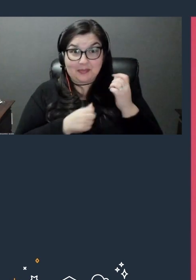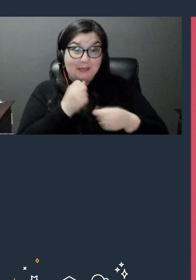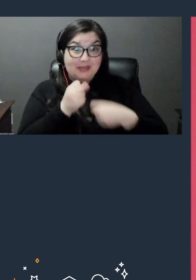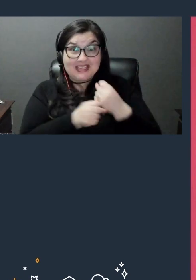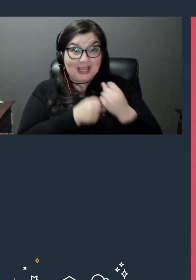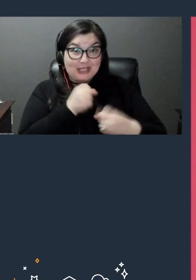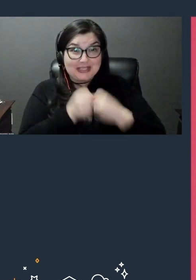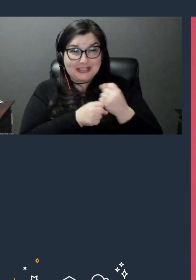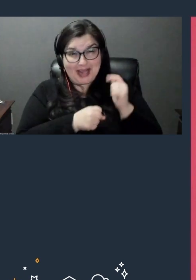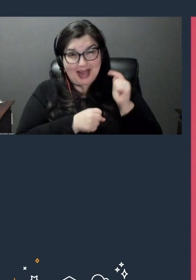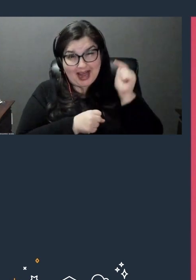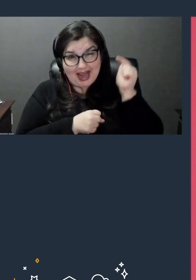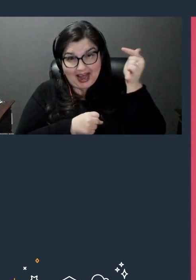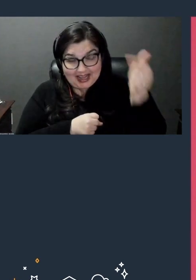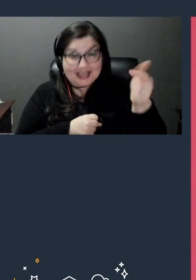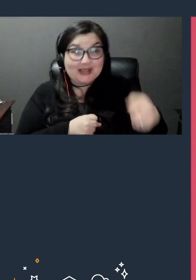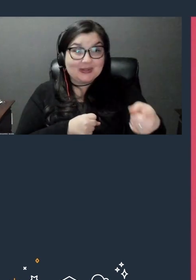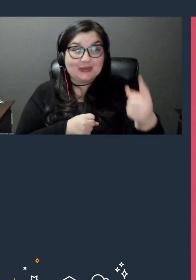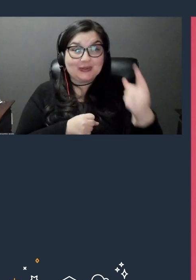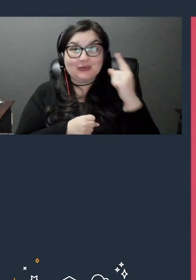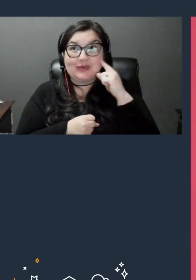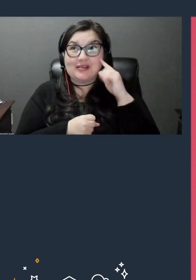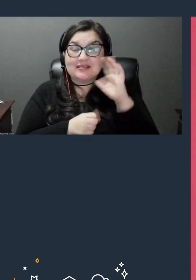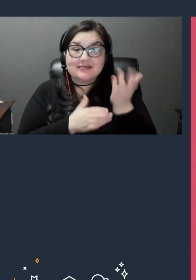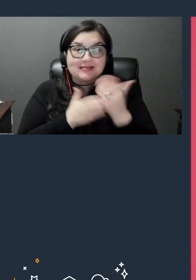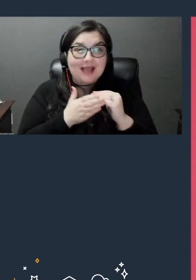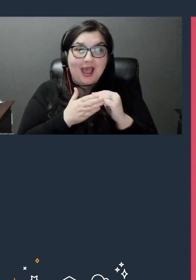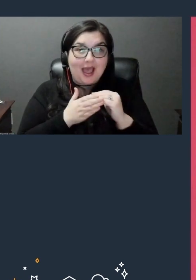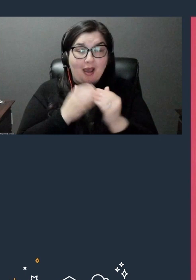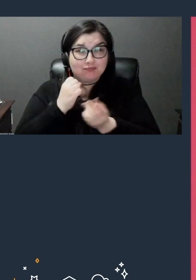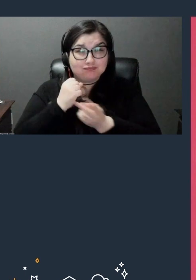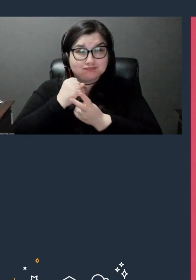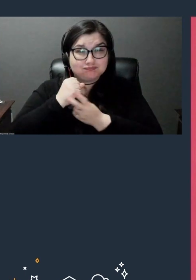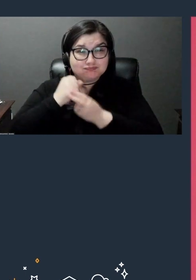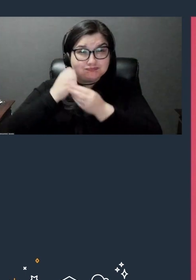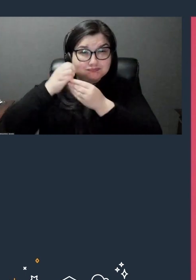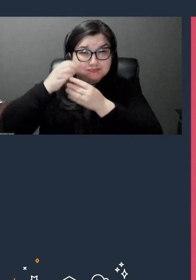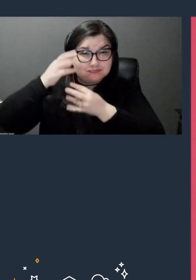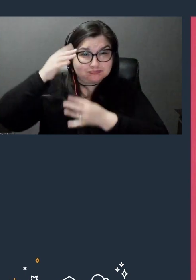Like you even heard about these archival storage classes before, they're precisely for these use cases